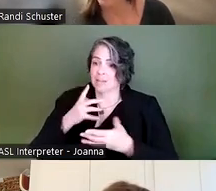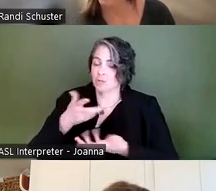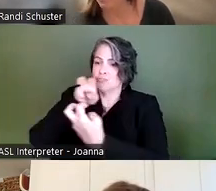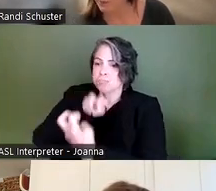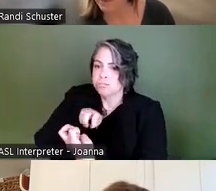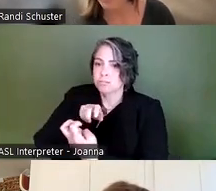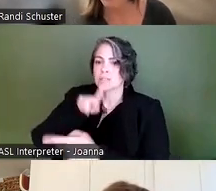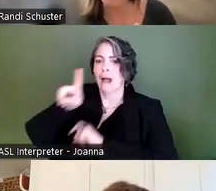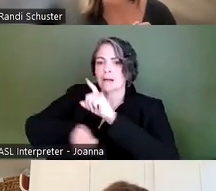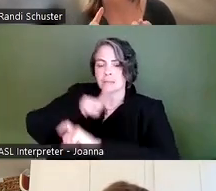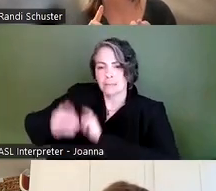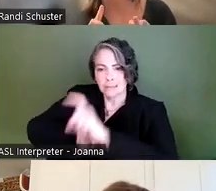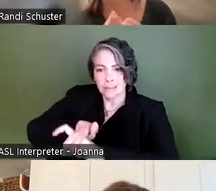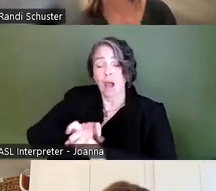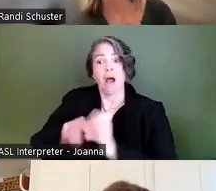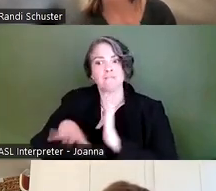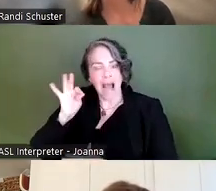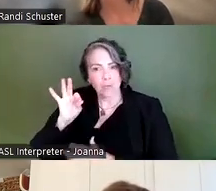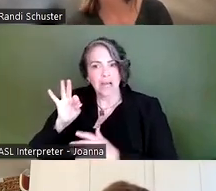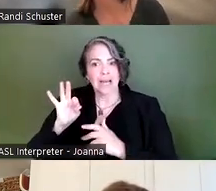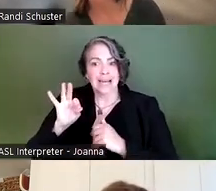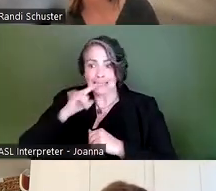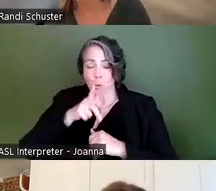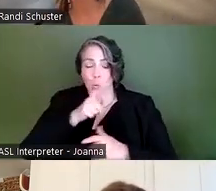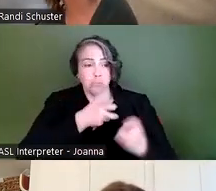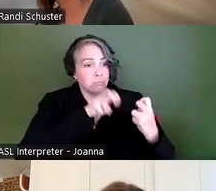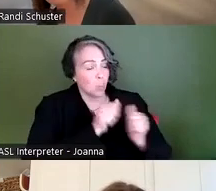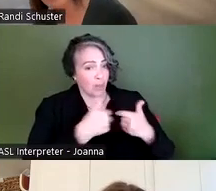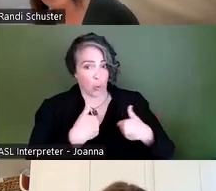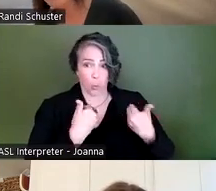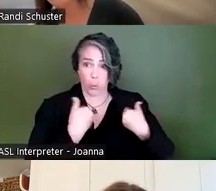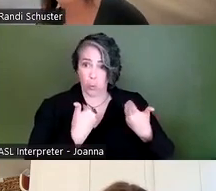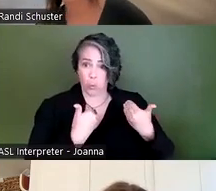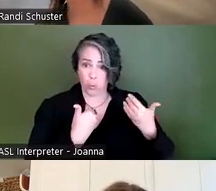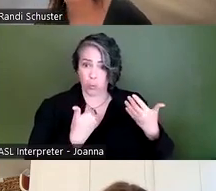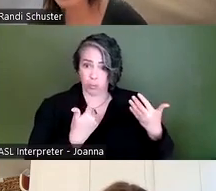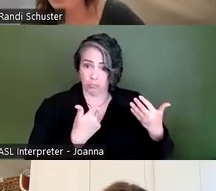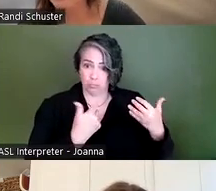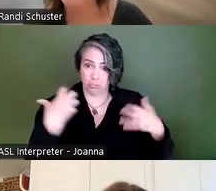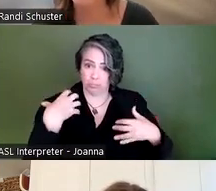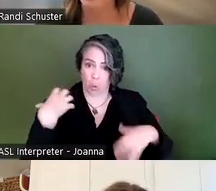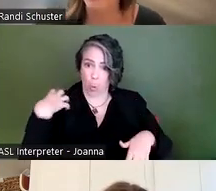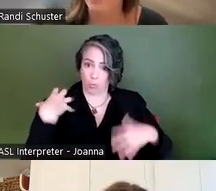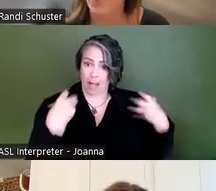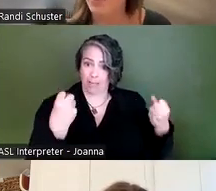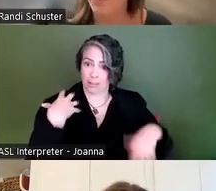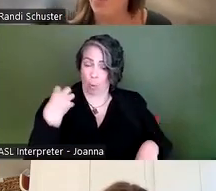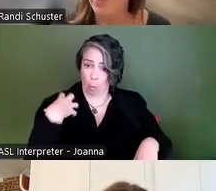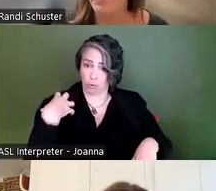the youth wellness coach and 95% of students who did expert screening with a coach reported